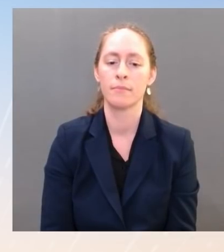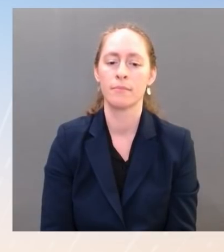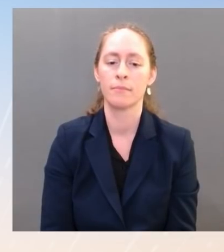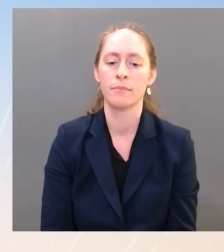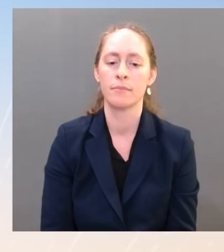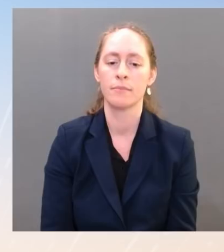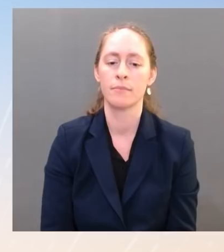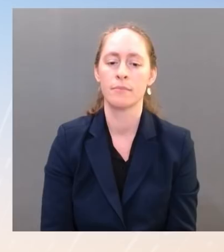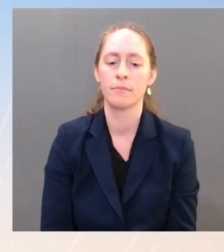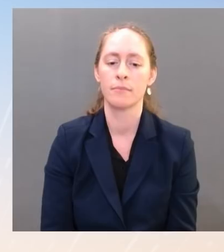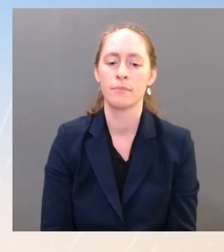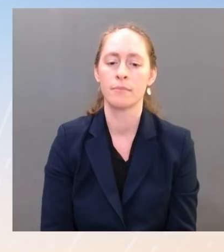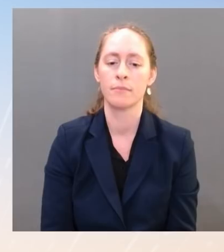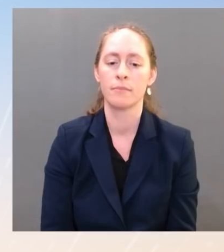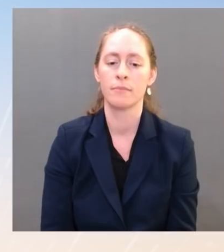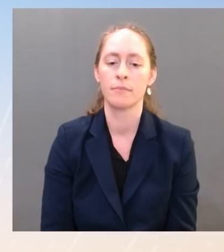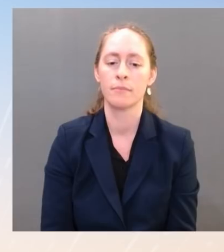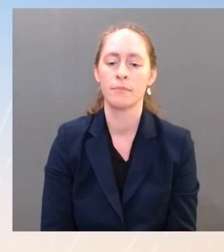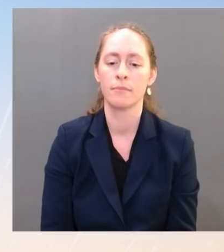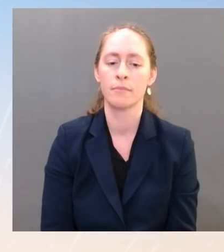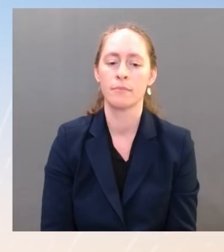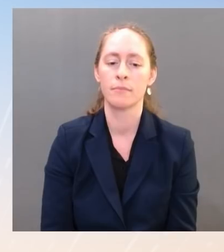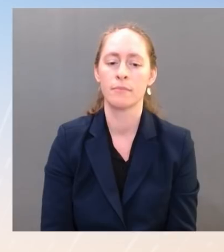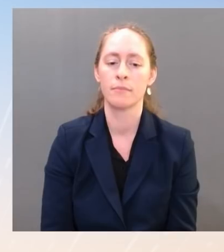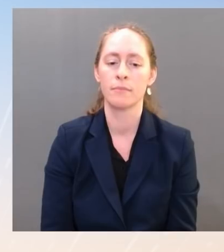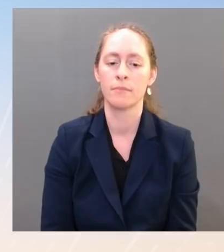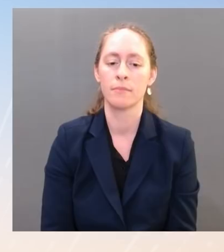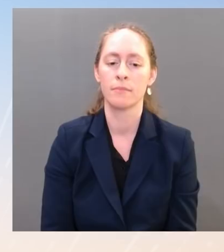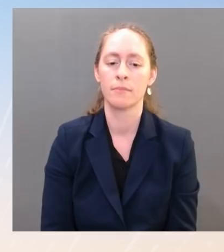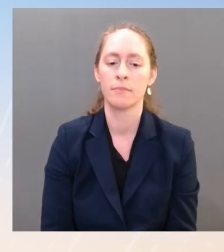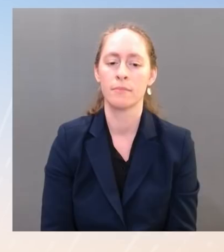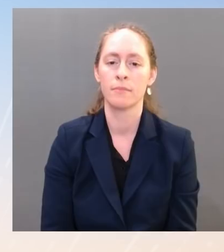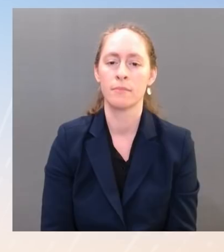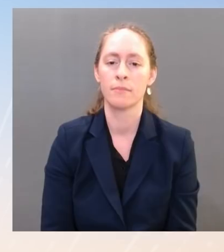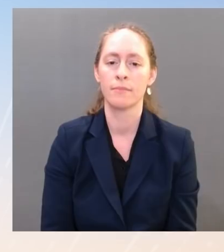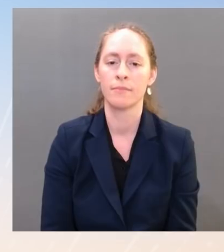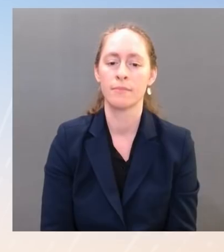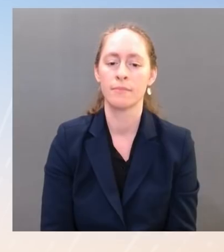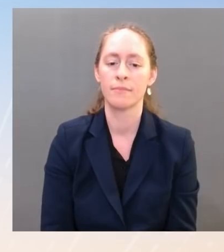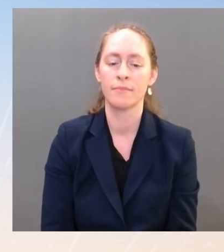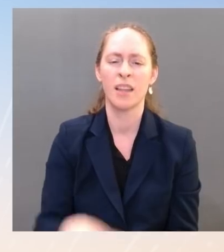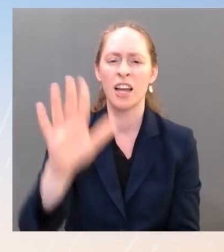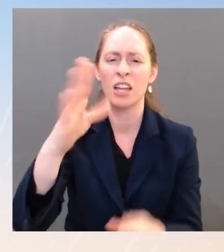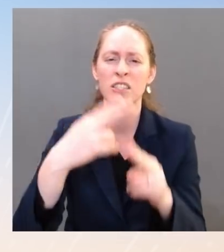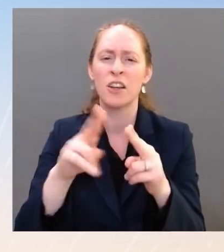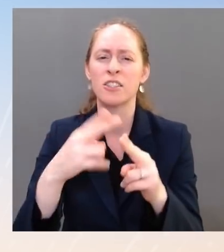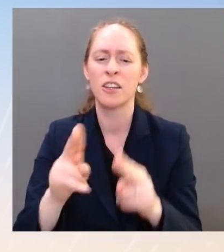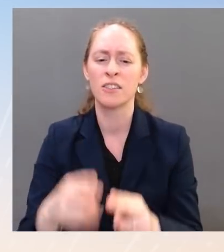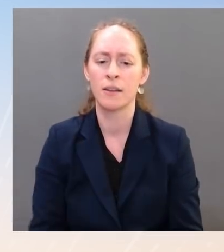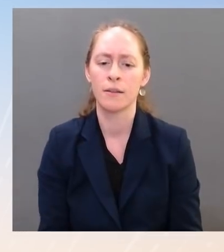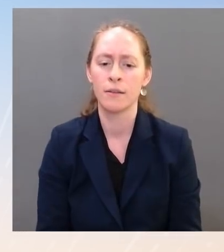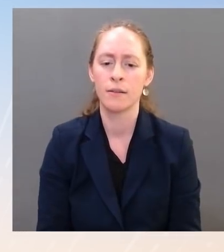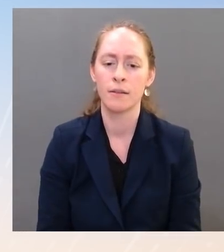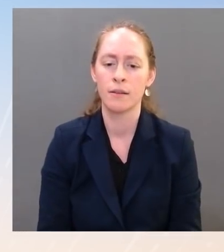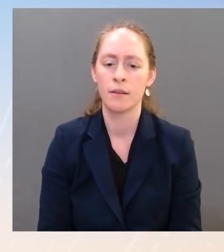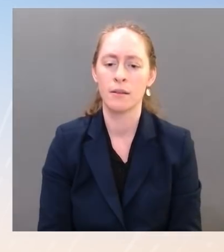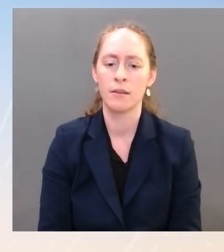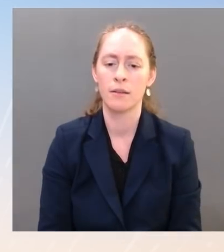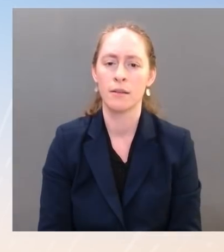Is the Department of Transportation going to waive the hours of service rules for truck drivers to deliver for you?